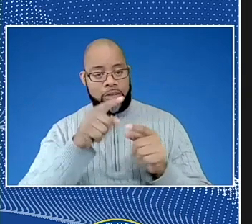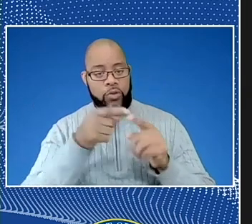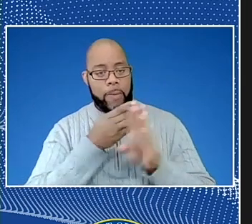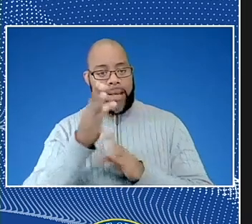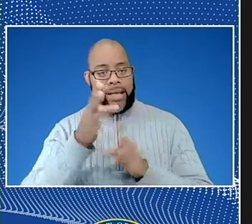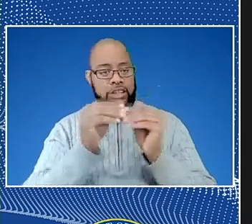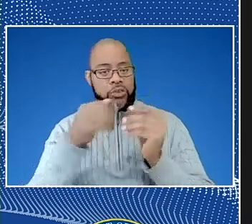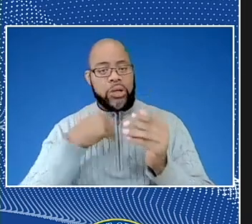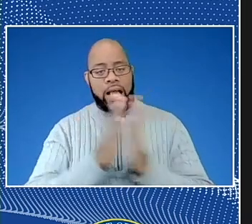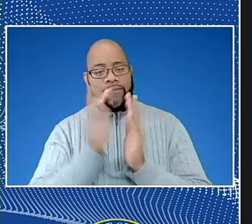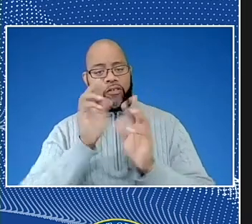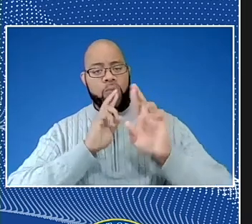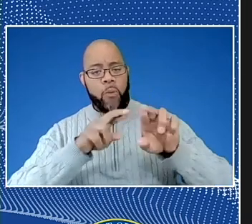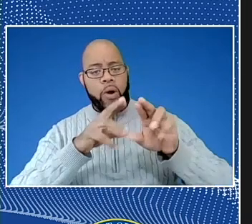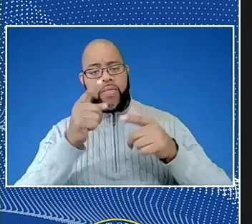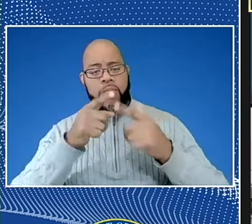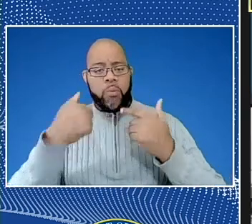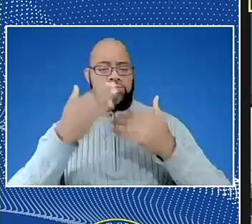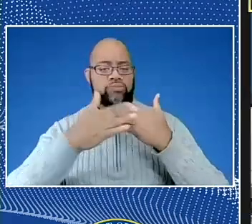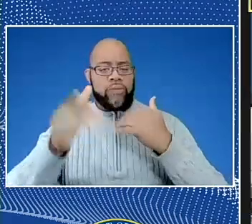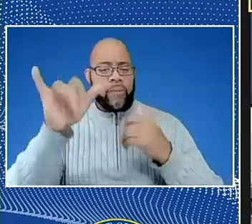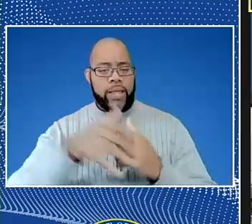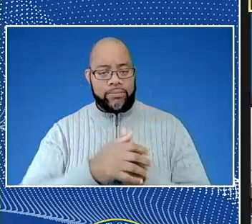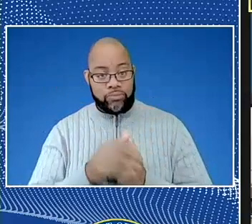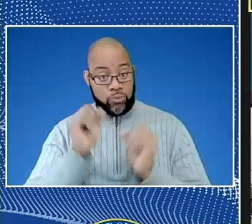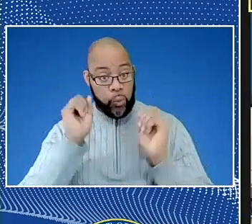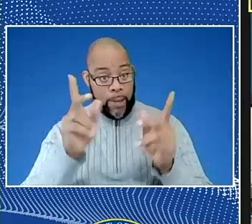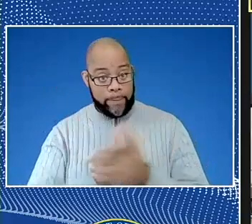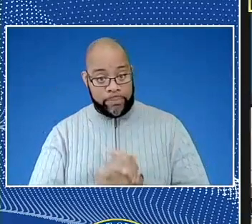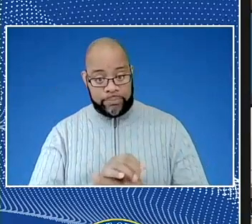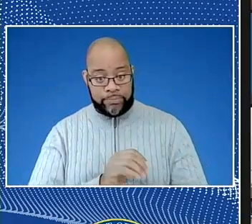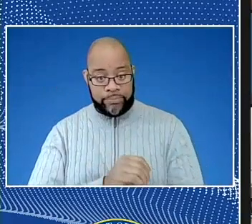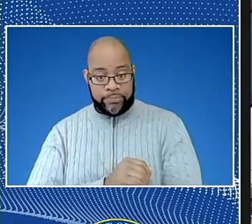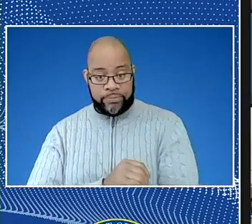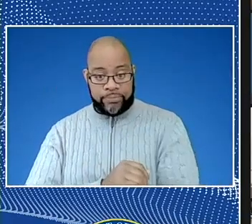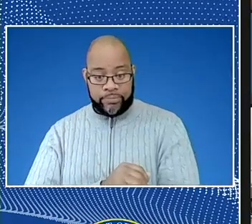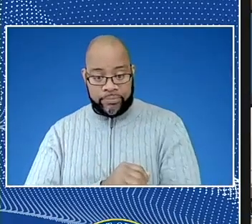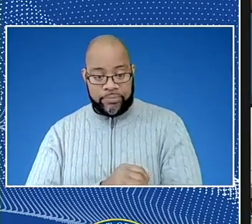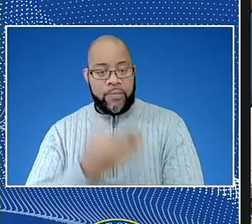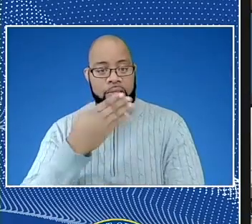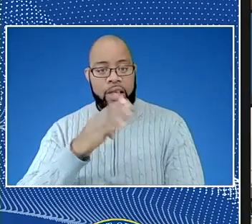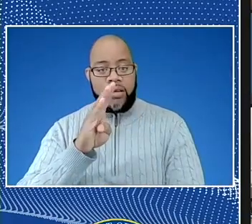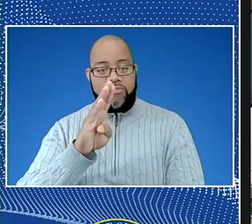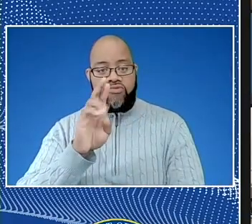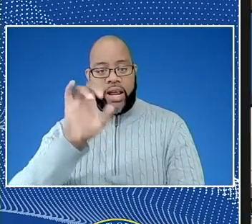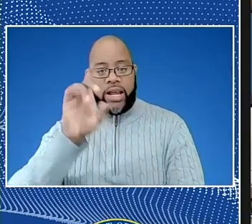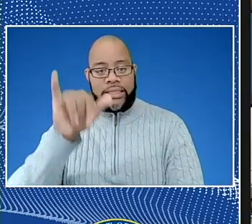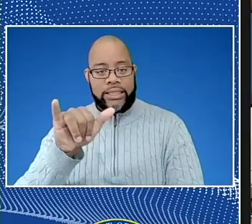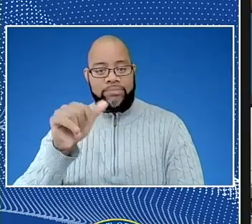out, and then we'll go from there. Does that sound okay? Thank you, Brady. You can now we can pause the live stream now.